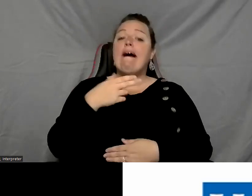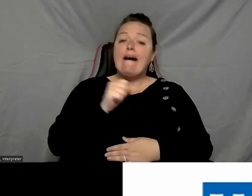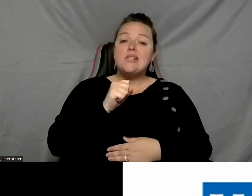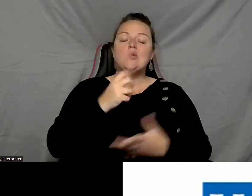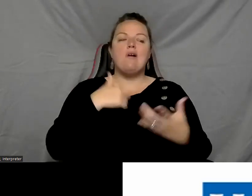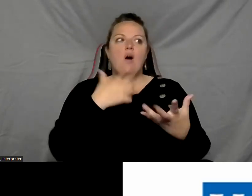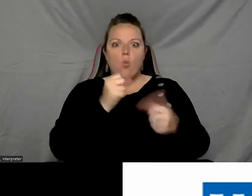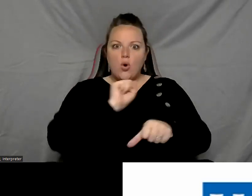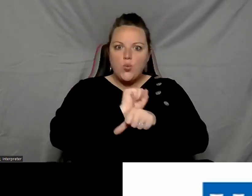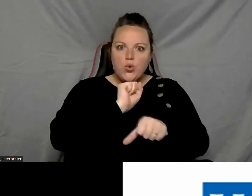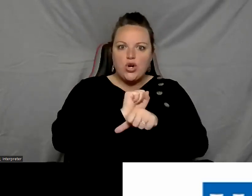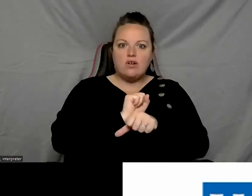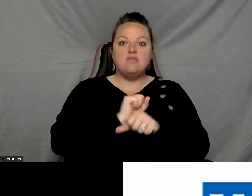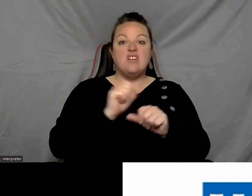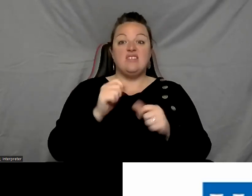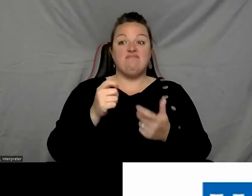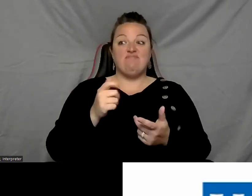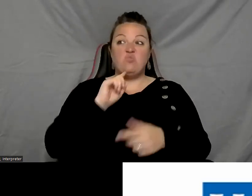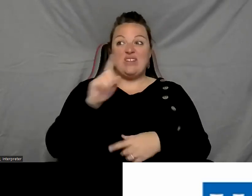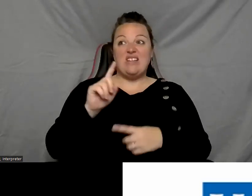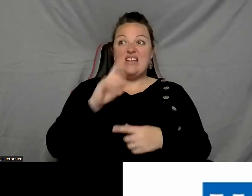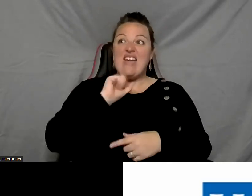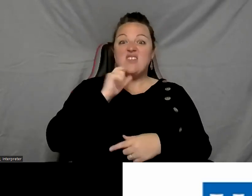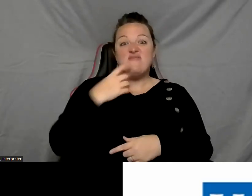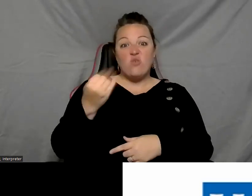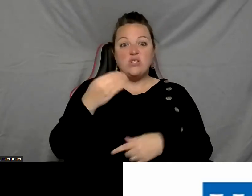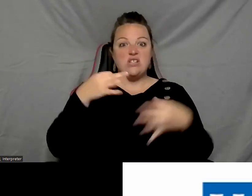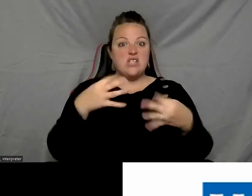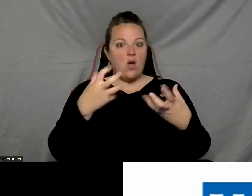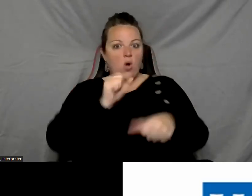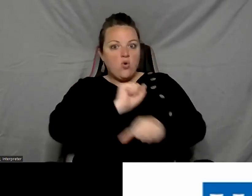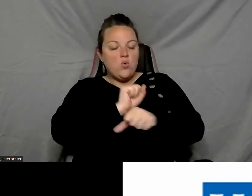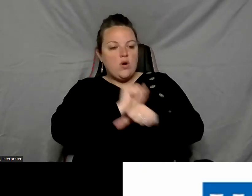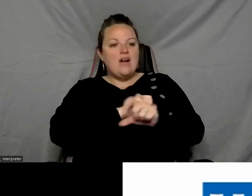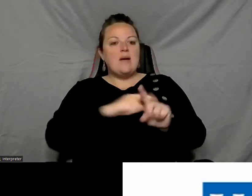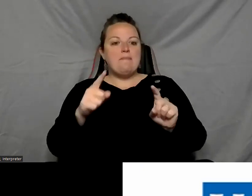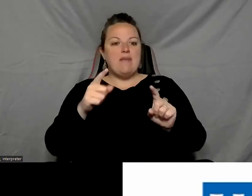job. I've wanted to work since the age of 14. But because in my neighborhood, there